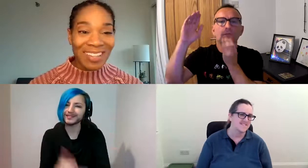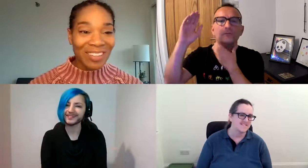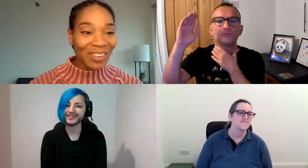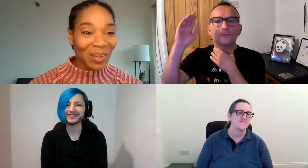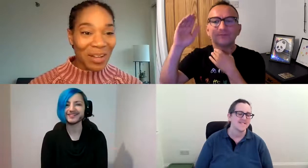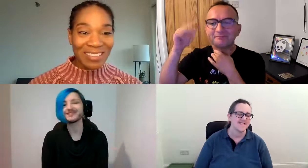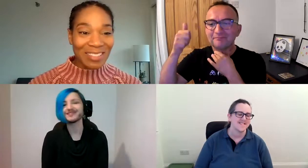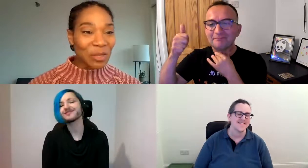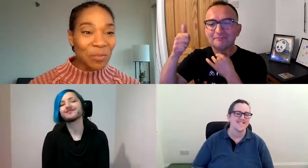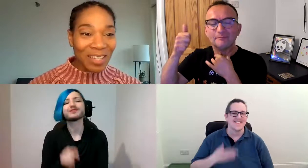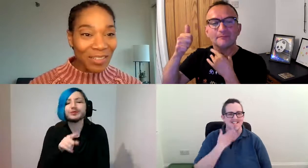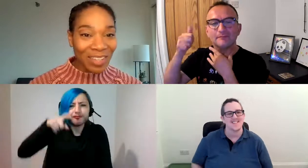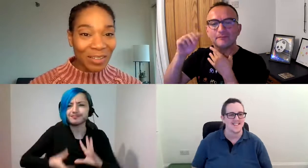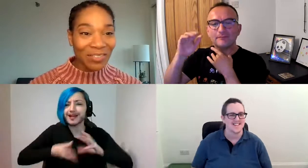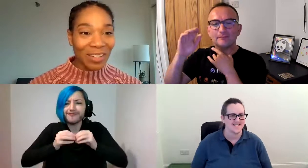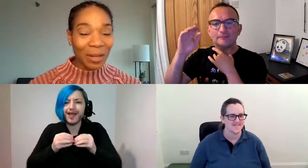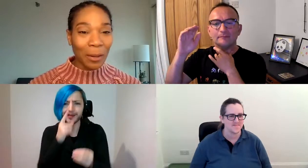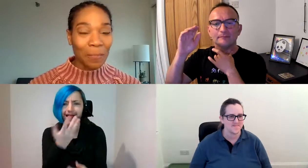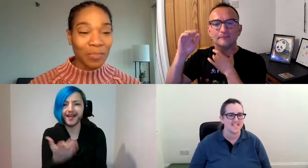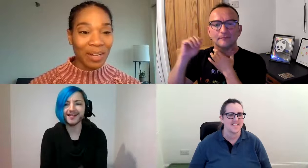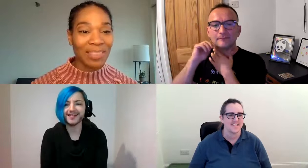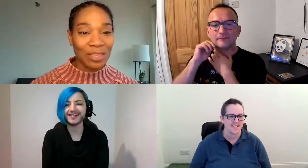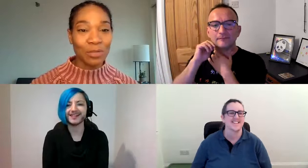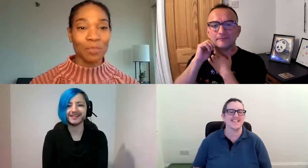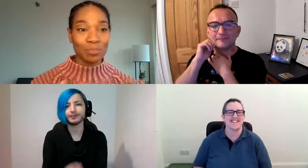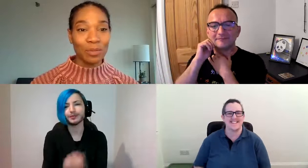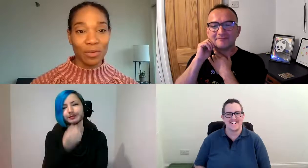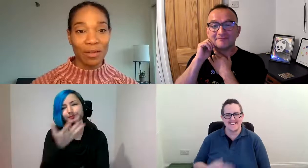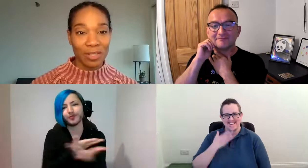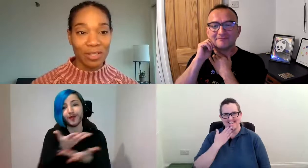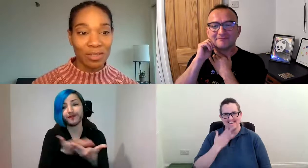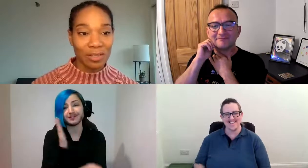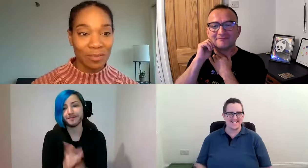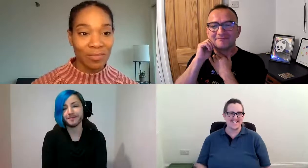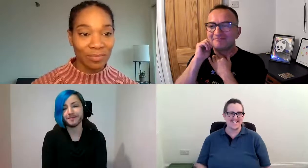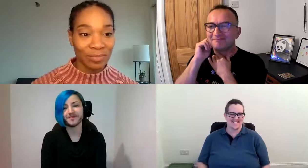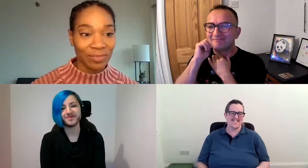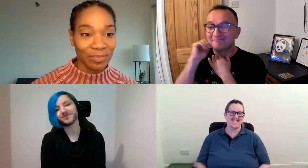Just to add maybe in the reverse, in terms of